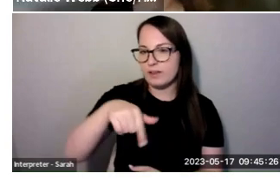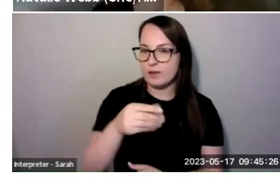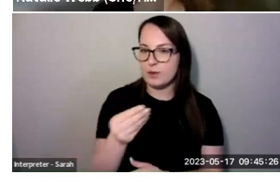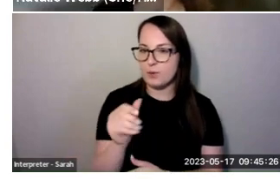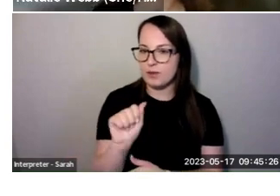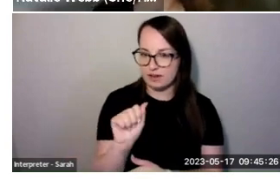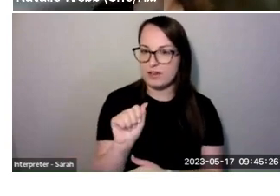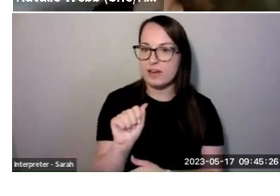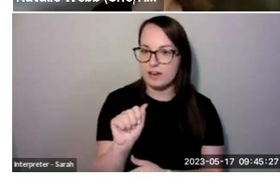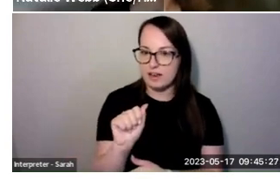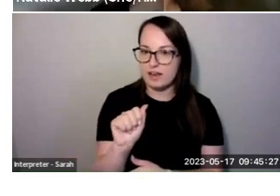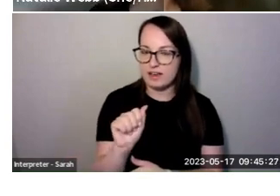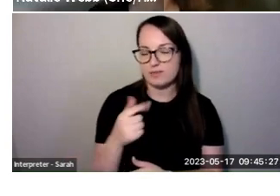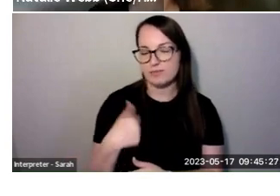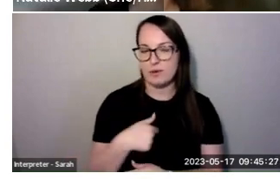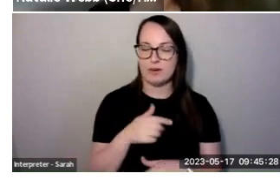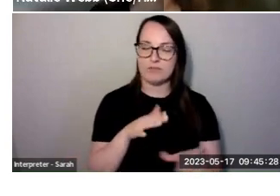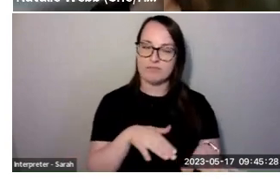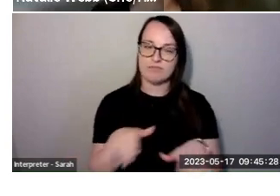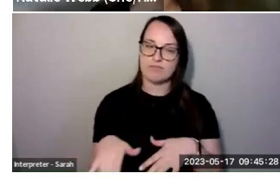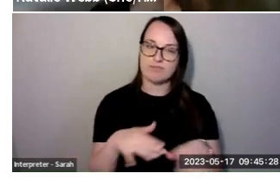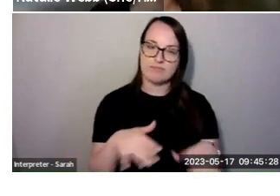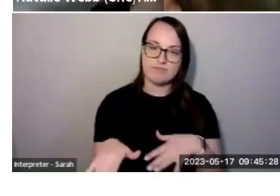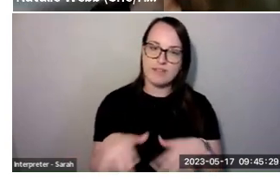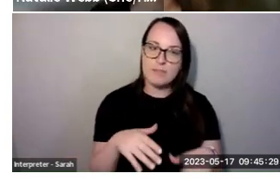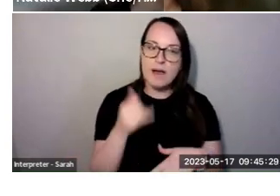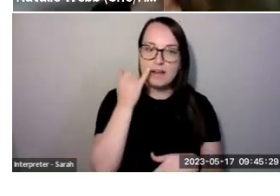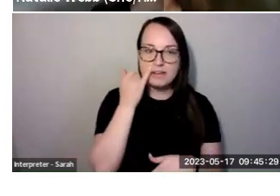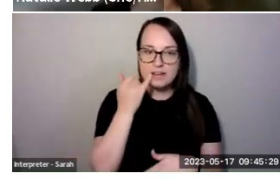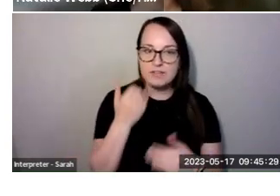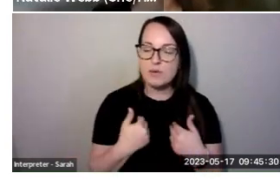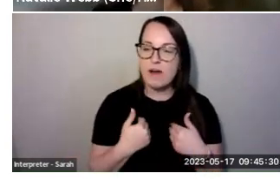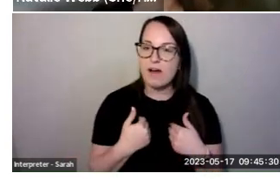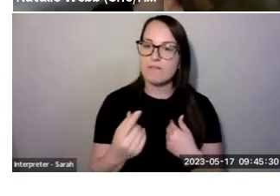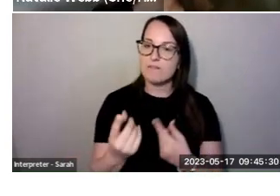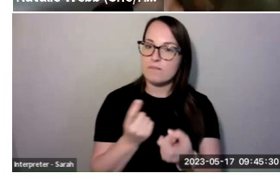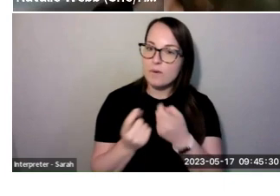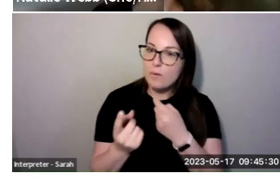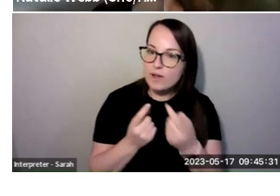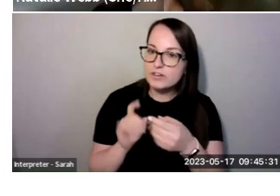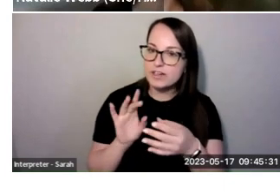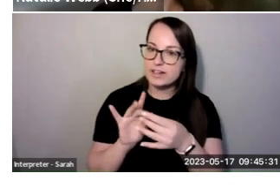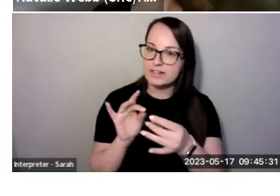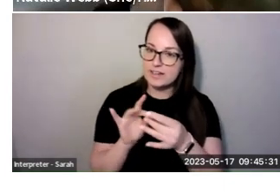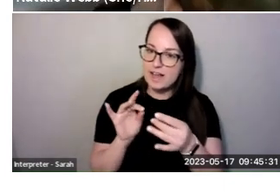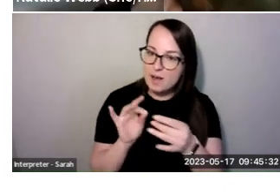or make comments as well. I shouldn't say it's just a Q&A. We are pretty laid back.